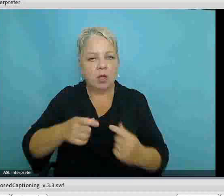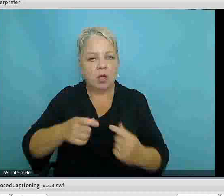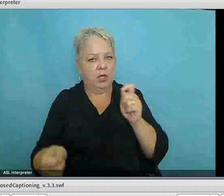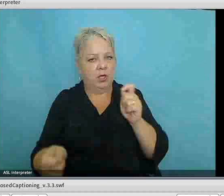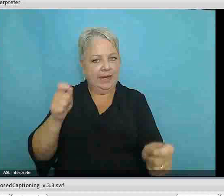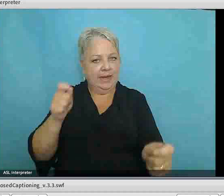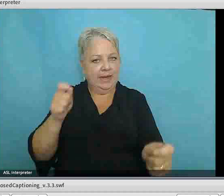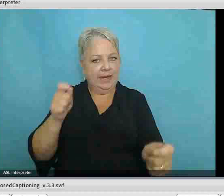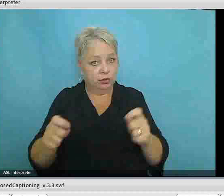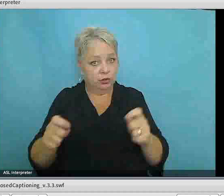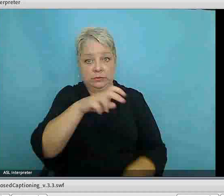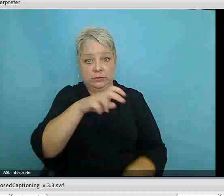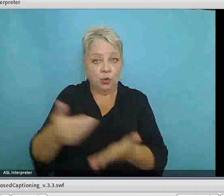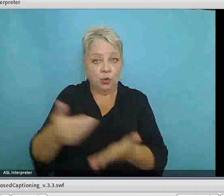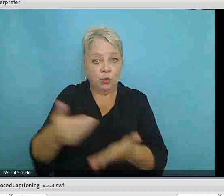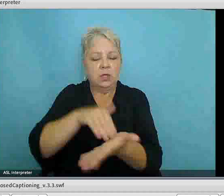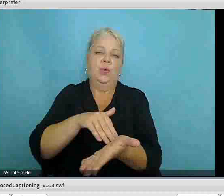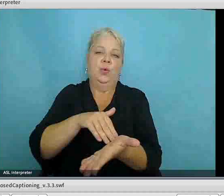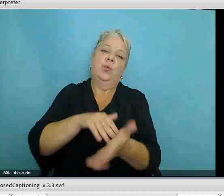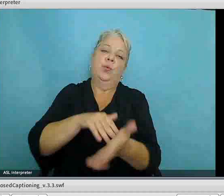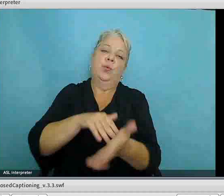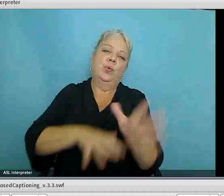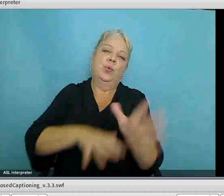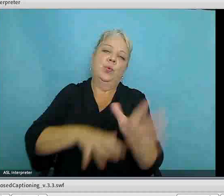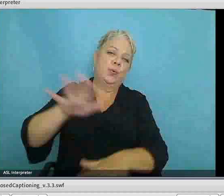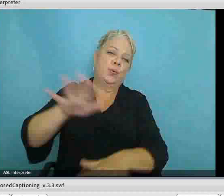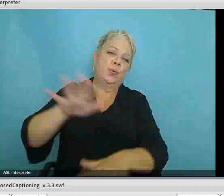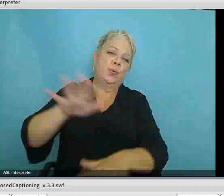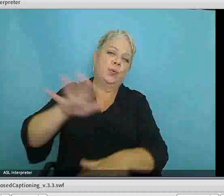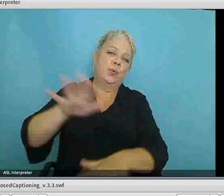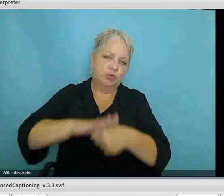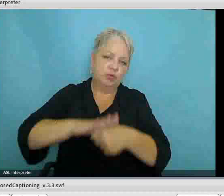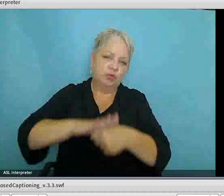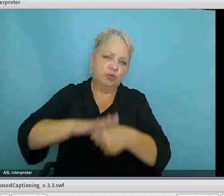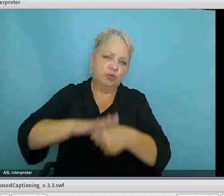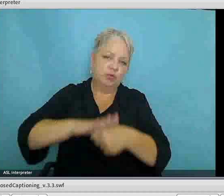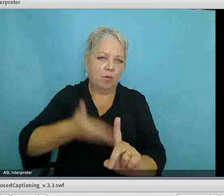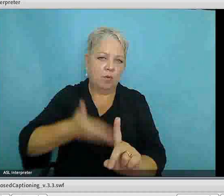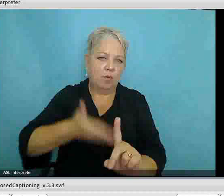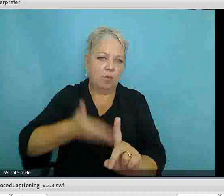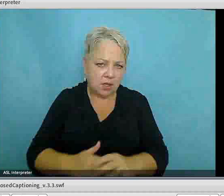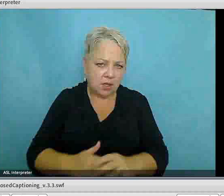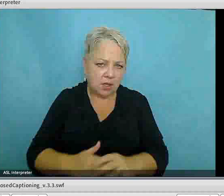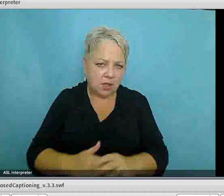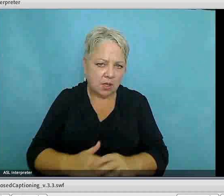Do you think that there's any advantages to choosing One Care, or could this be a disadvantage